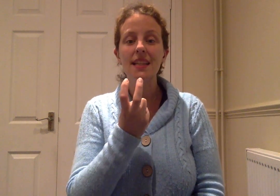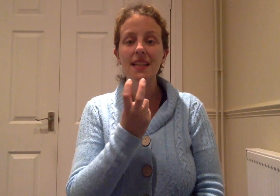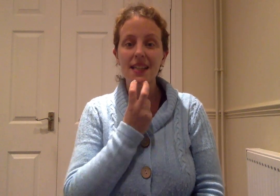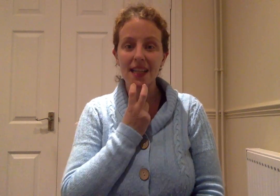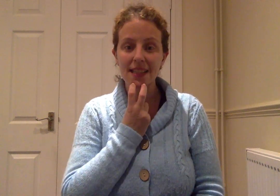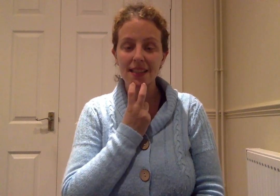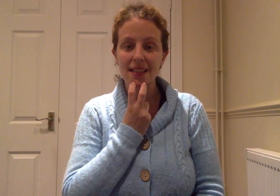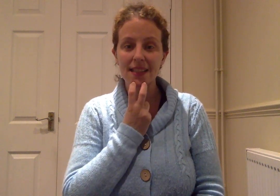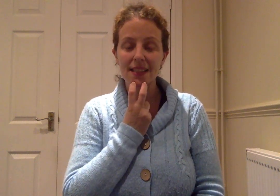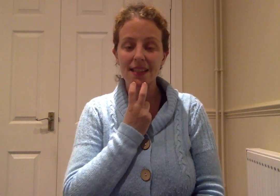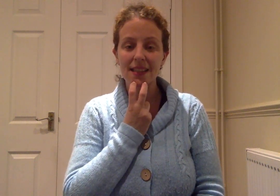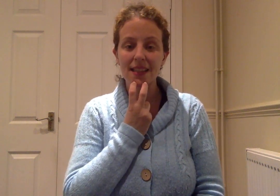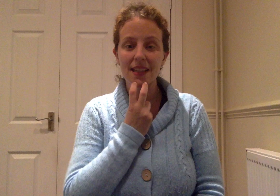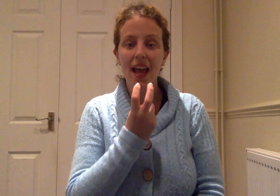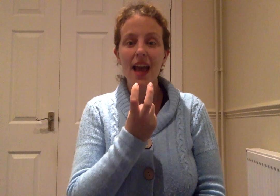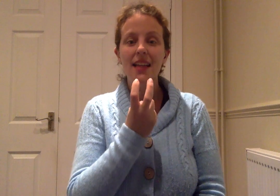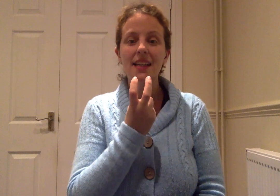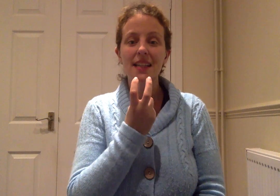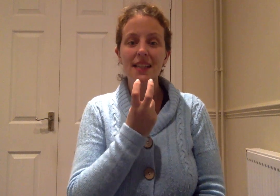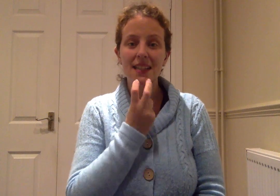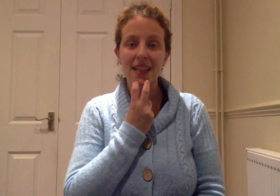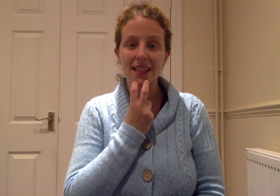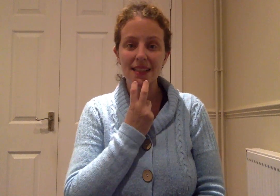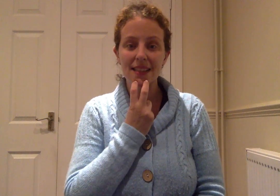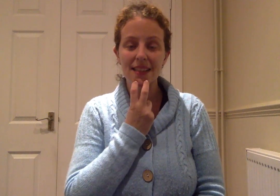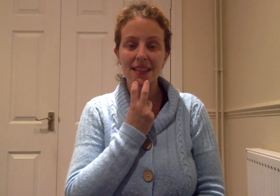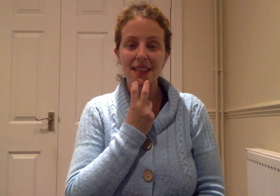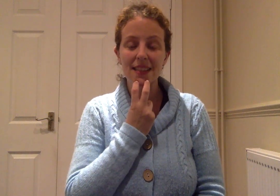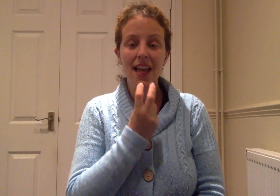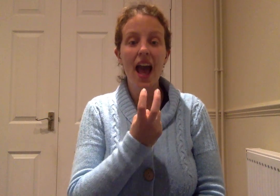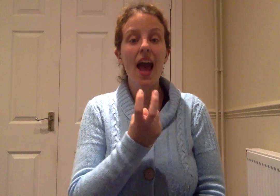Niece